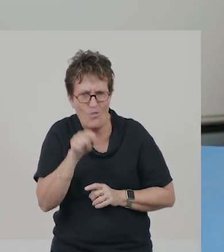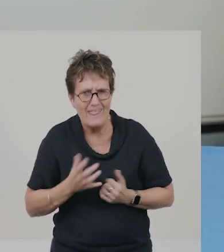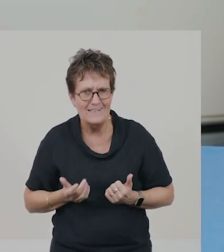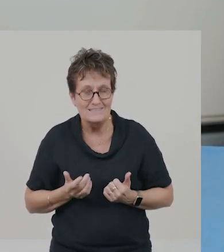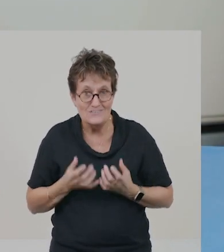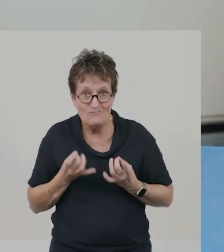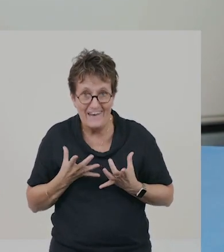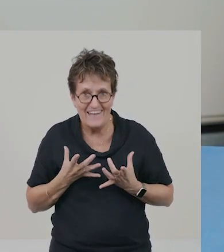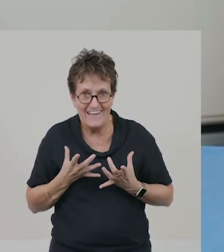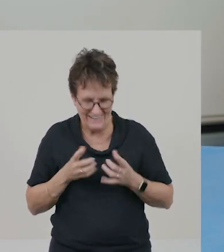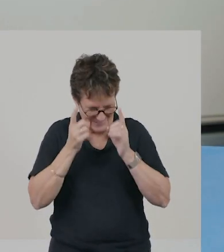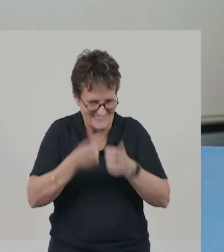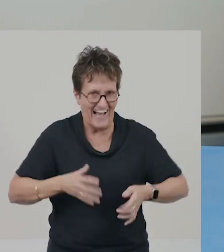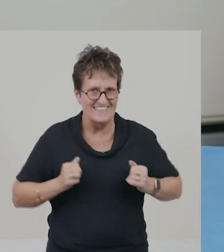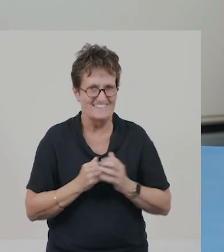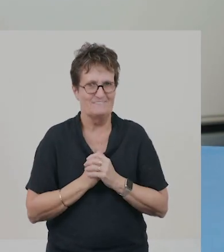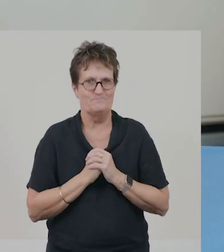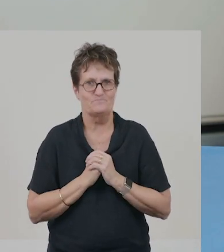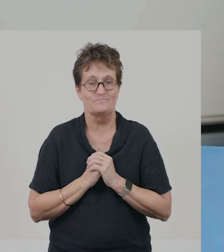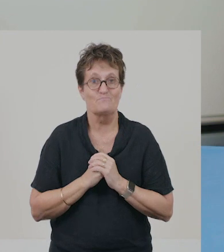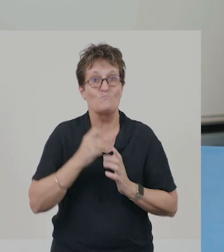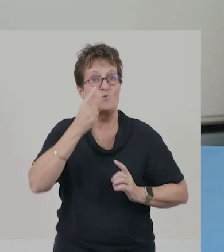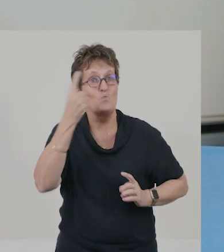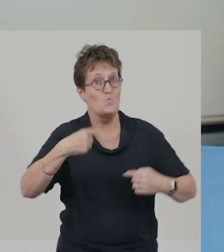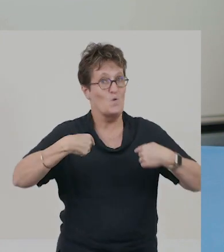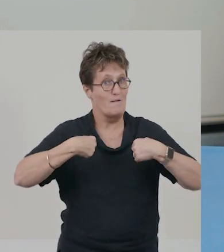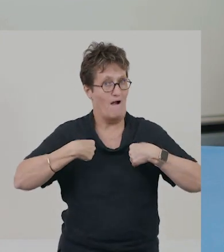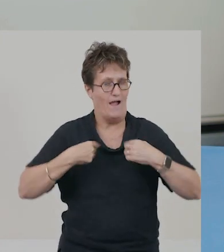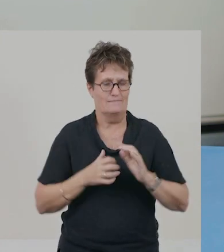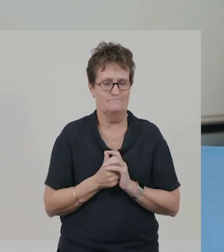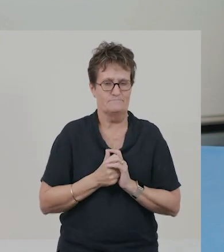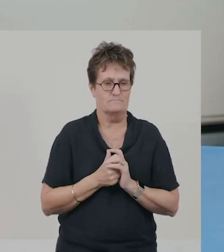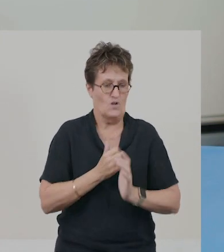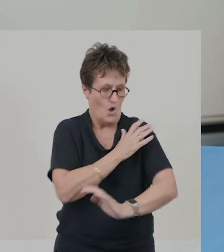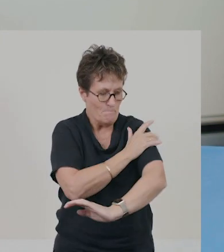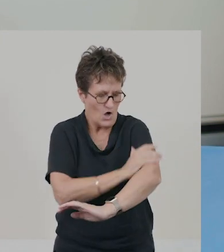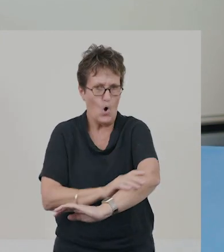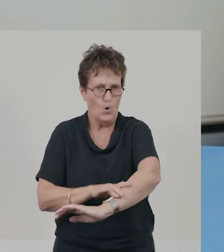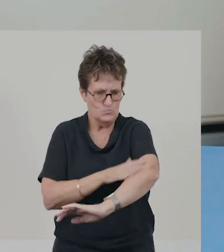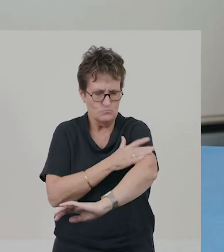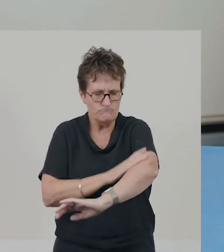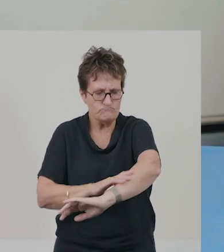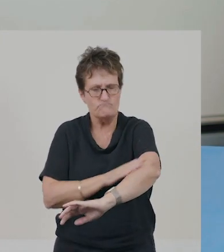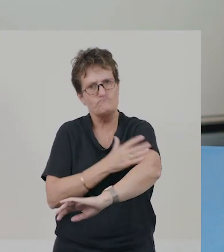Are you ready? Let's start. Who am I? My coat is light and dark brown.